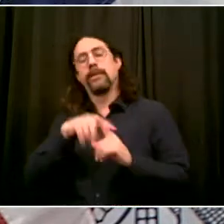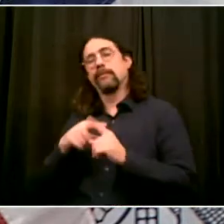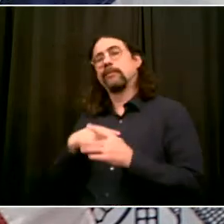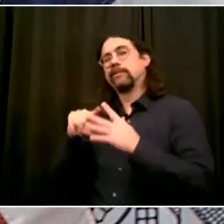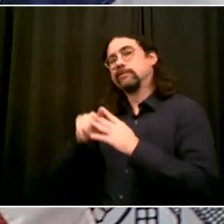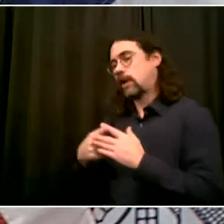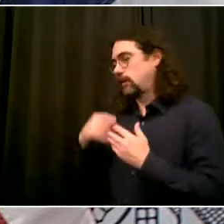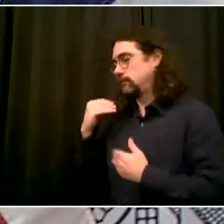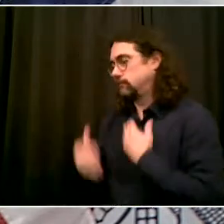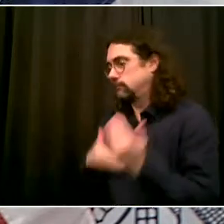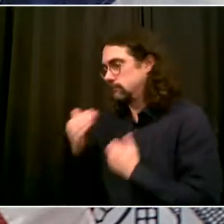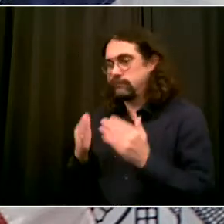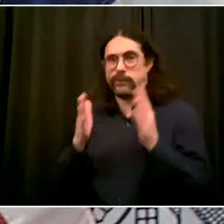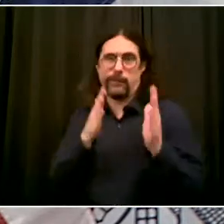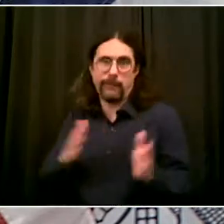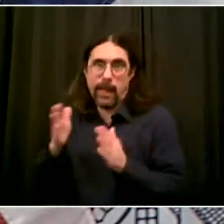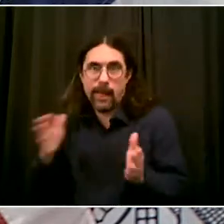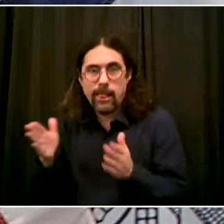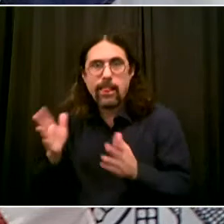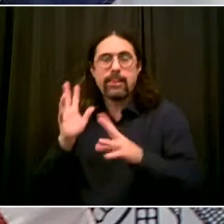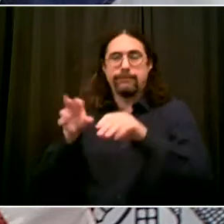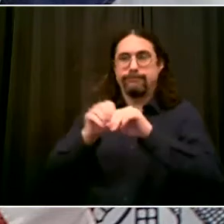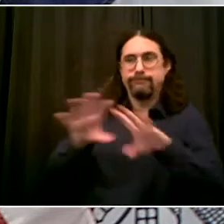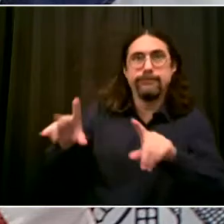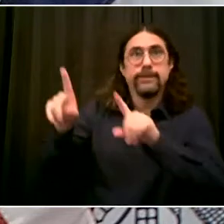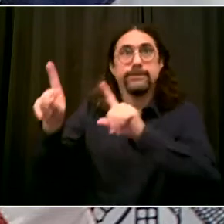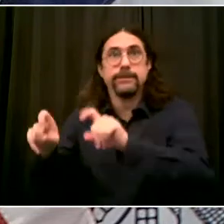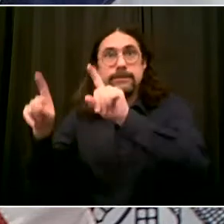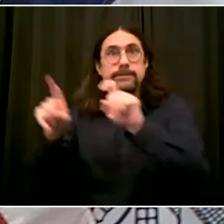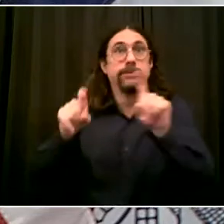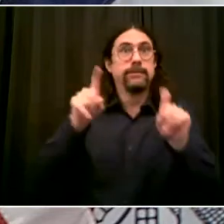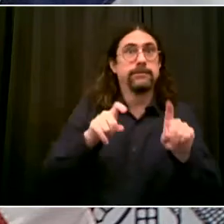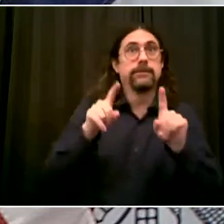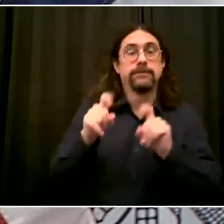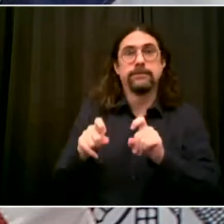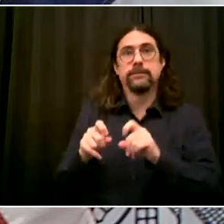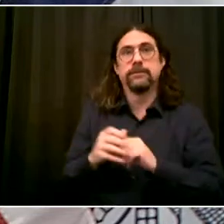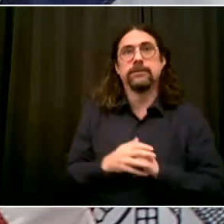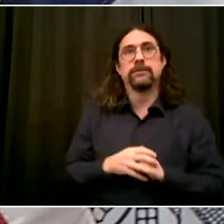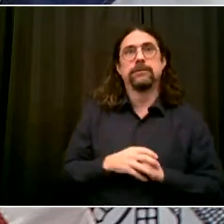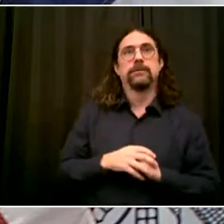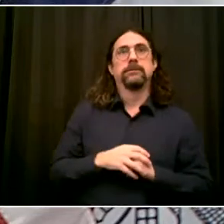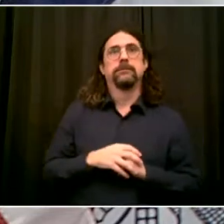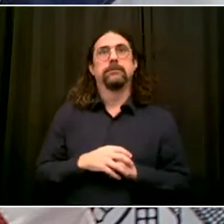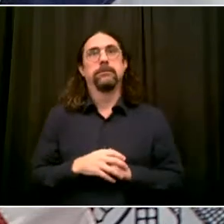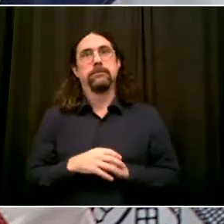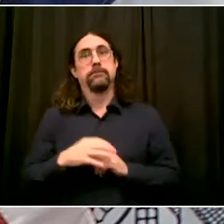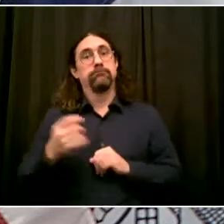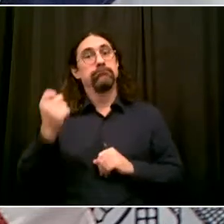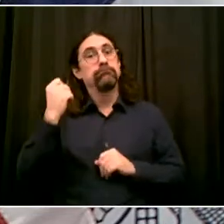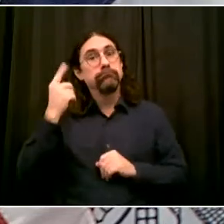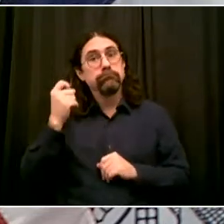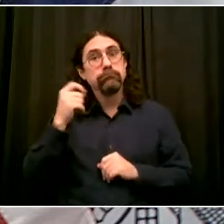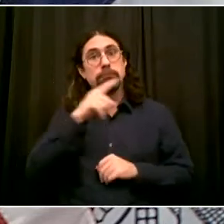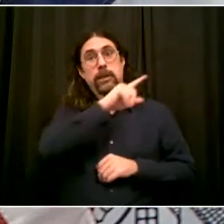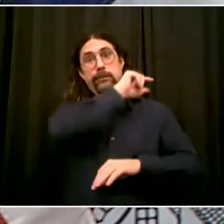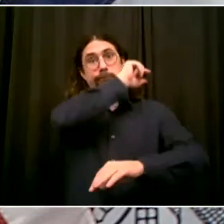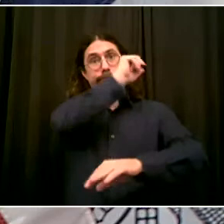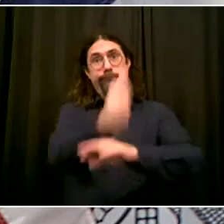DOWN NOW. BUT WHATEVER WE SLICE IT, ONCE WE HAVE SATIISFIEE TDHE STATES TIME REQUIREMENTS WE